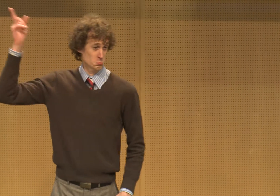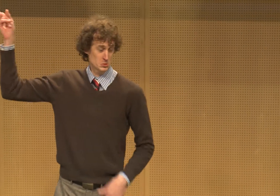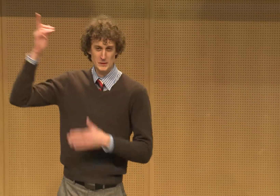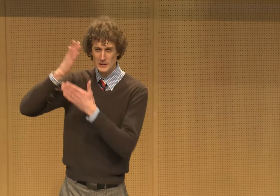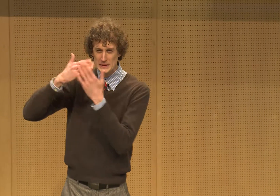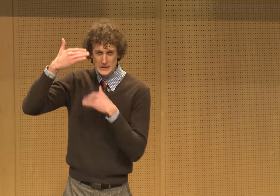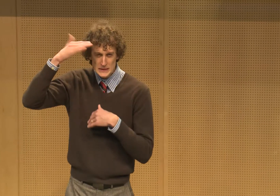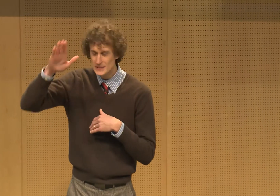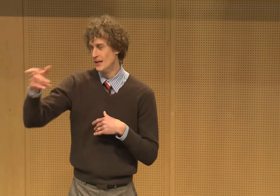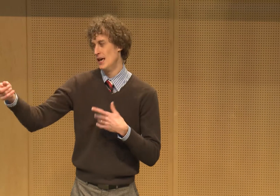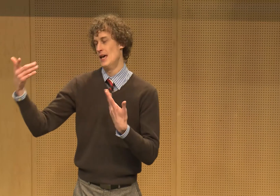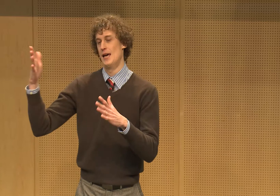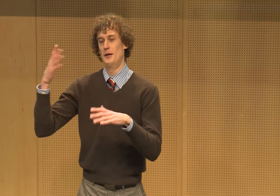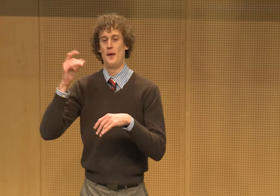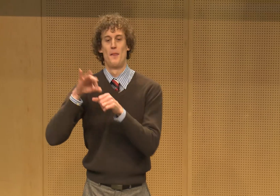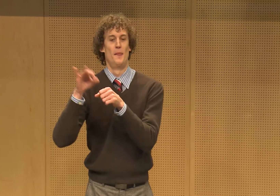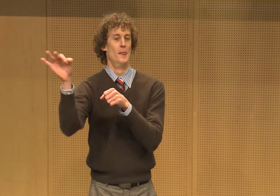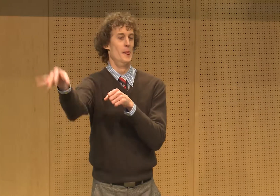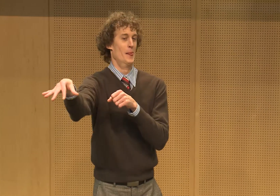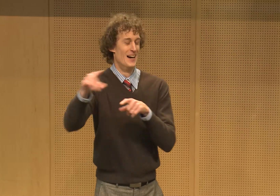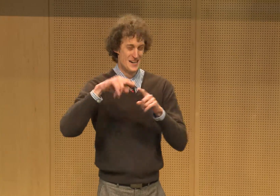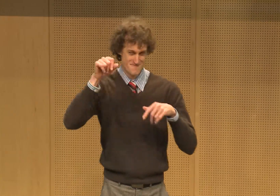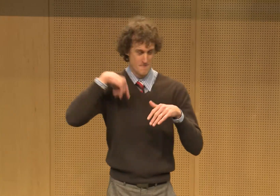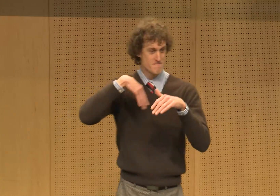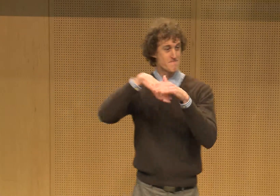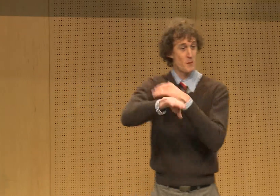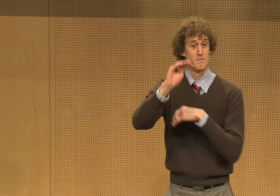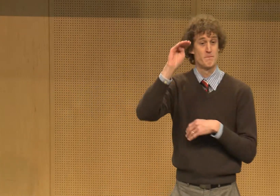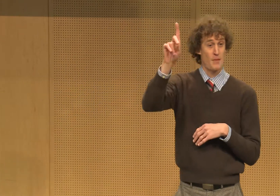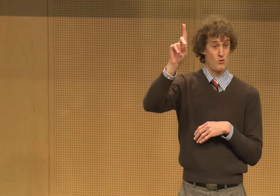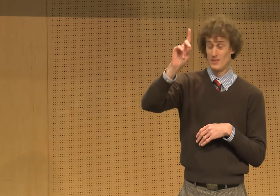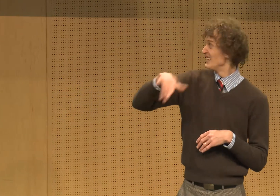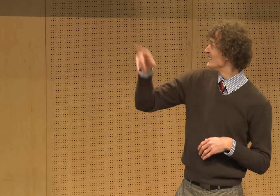Some of you maybe are aware of this hospital, some of you are not.